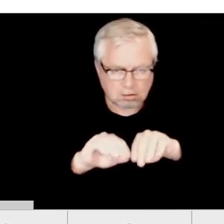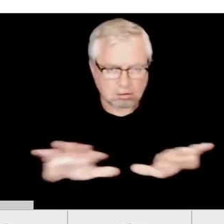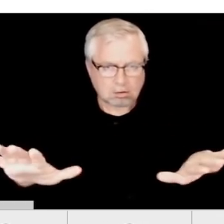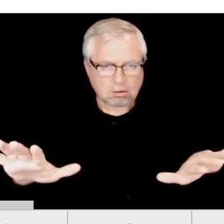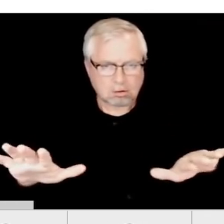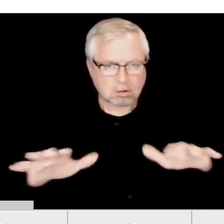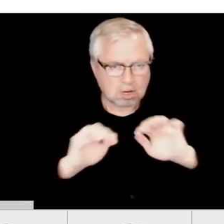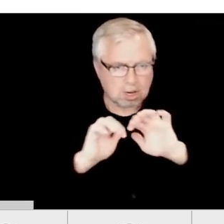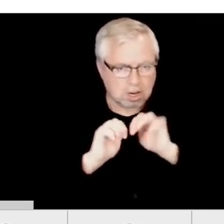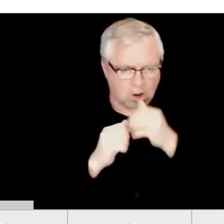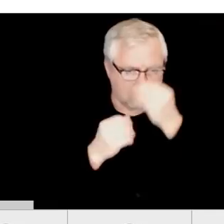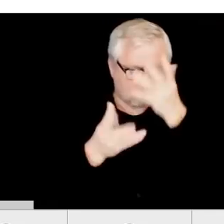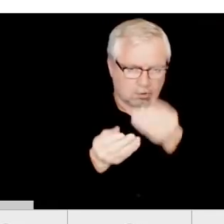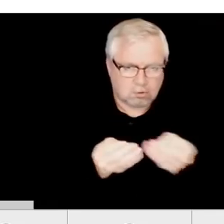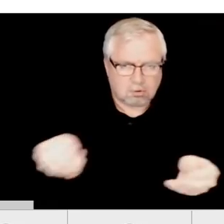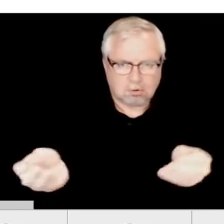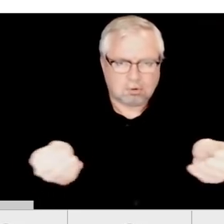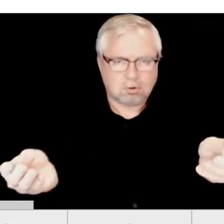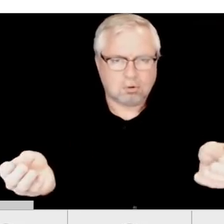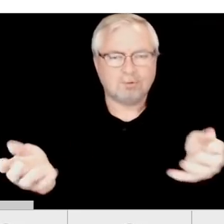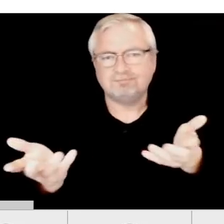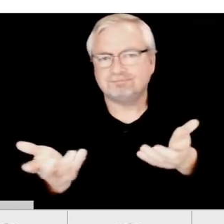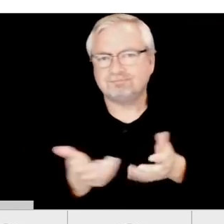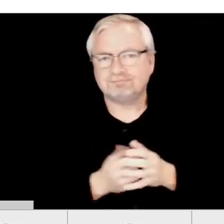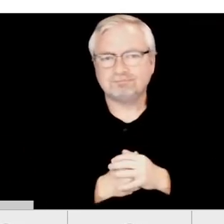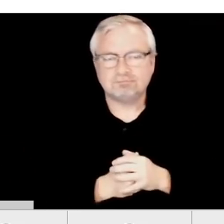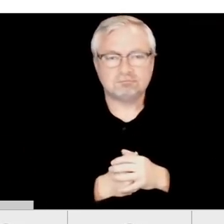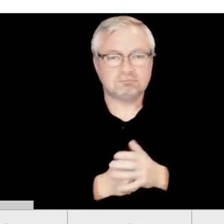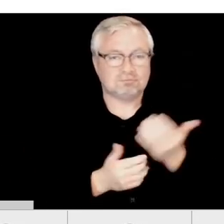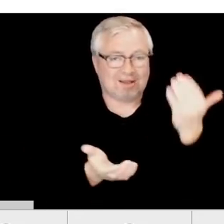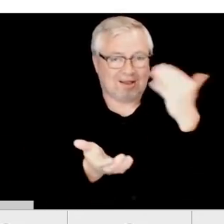And ultimately we're fitting the model again to Minnesota deaths and